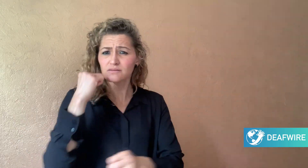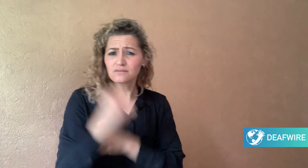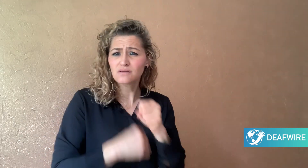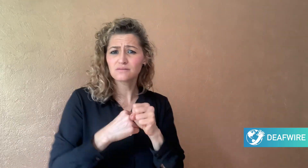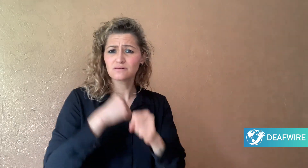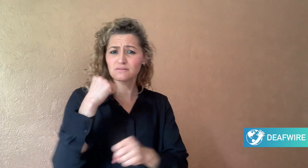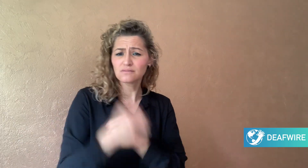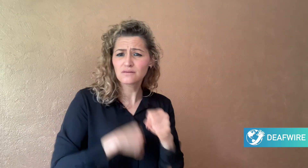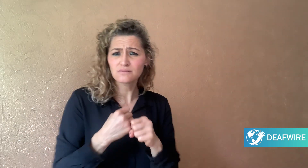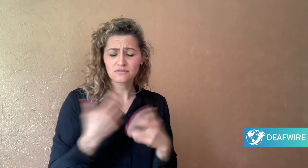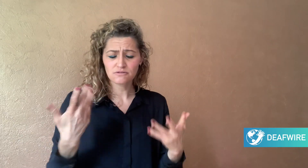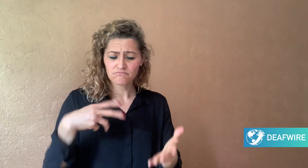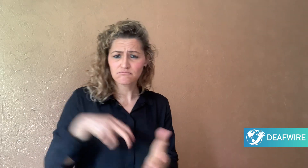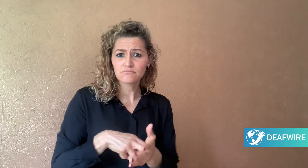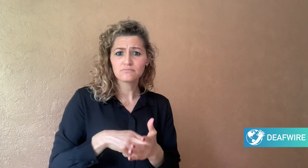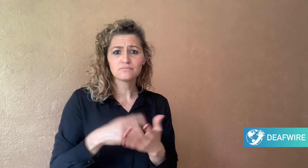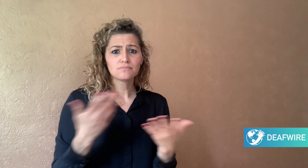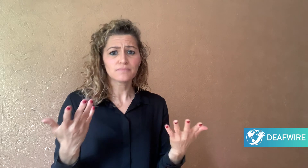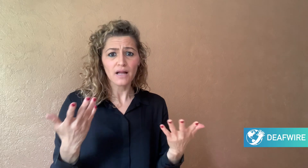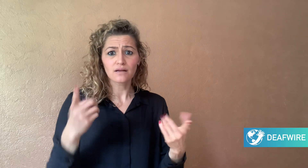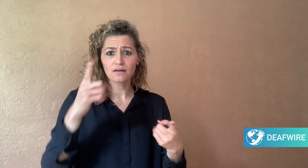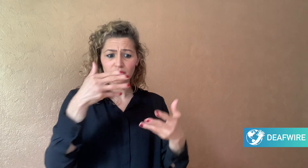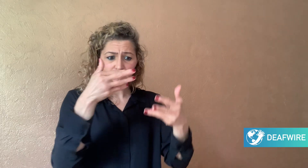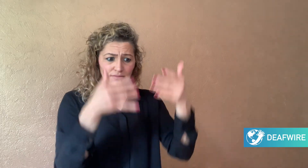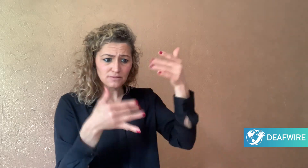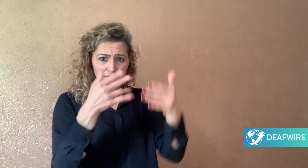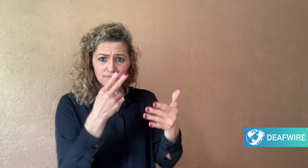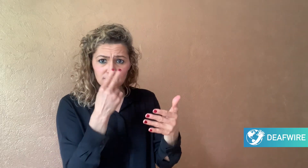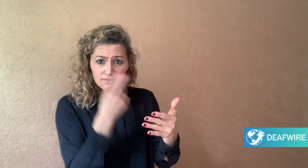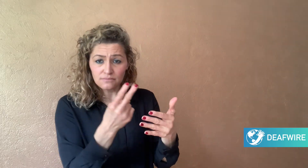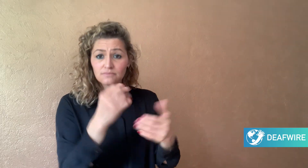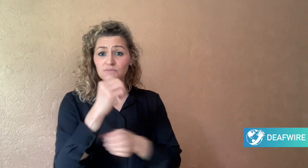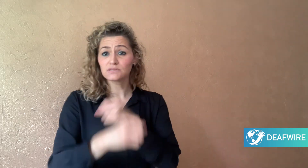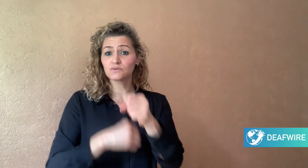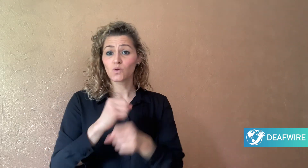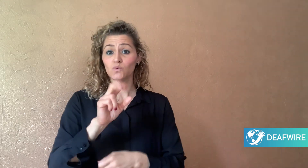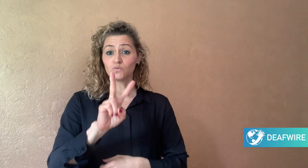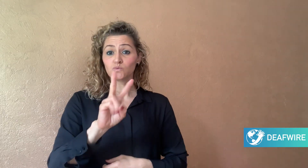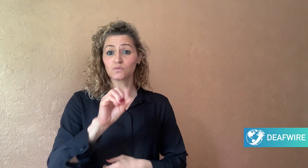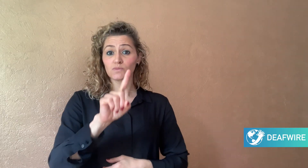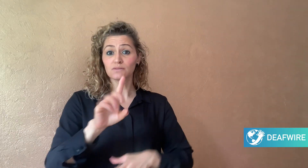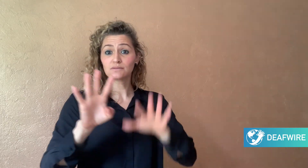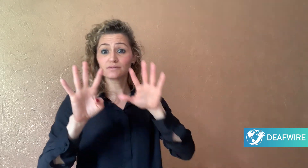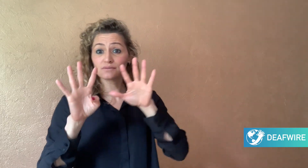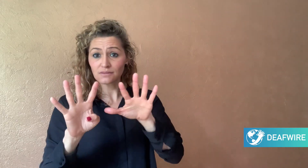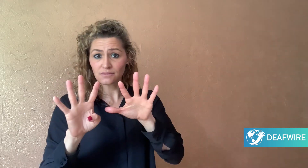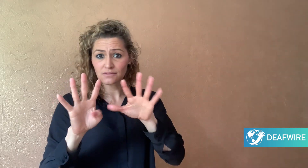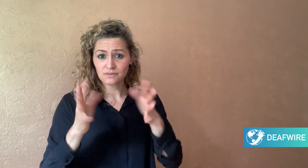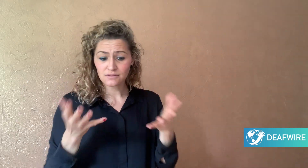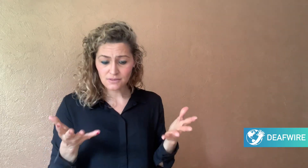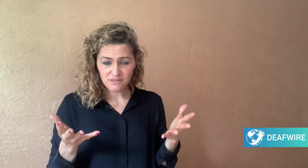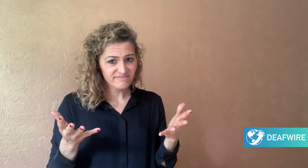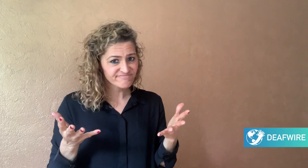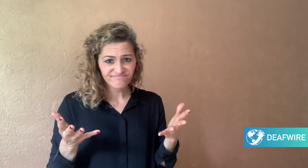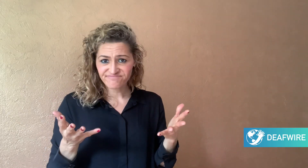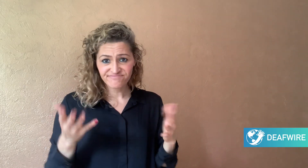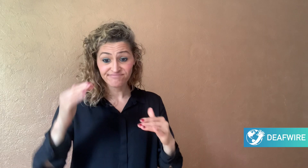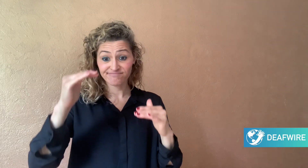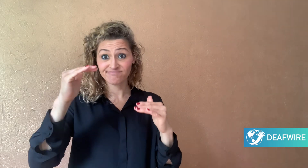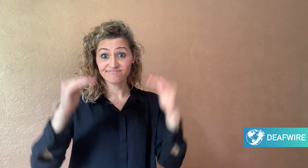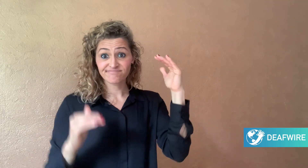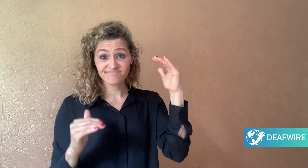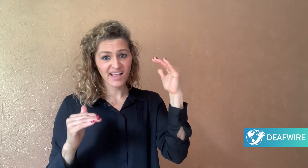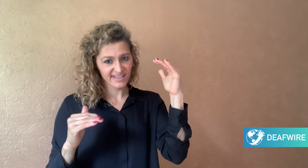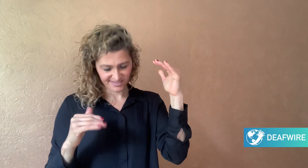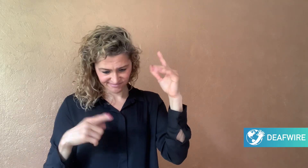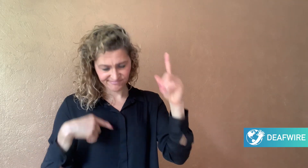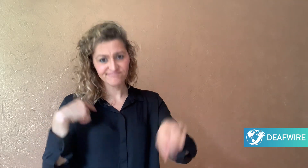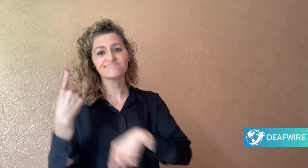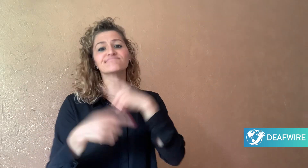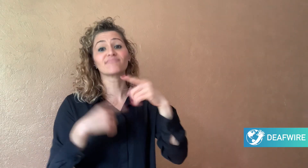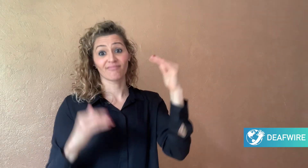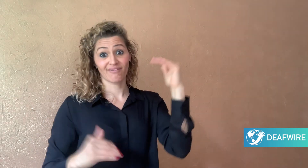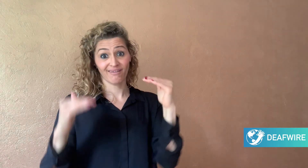yet statistics in 2019 show that injustice still